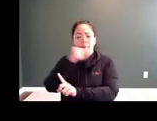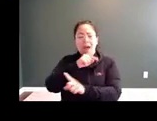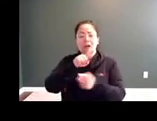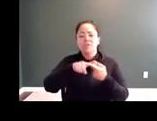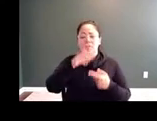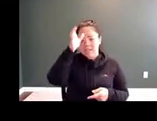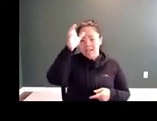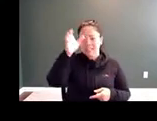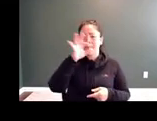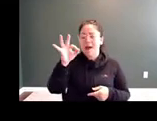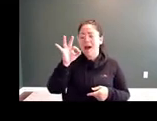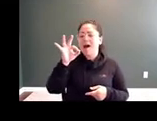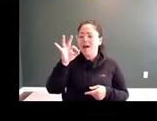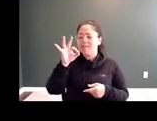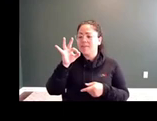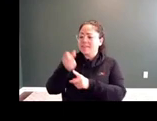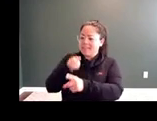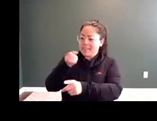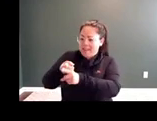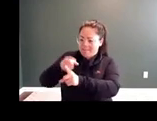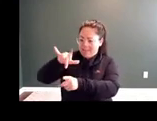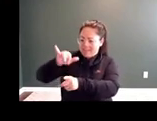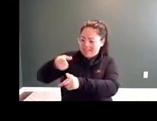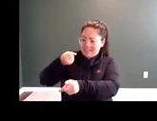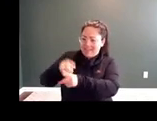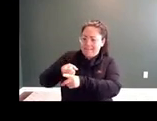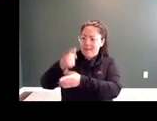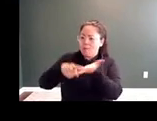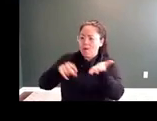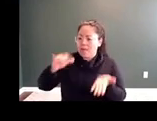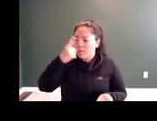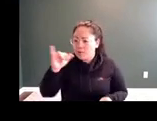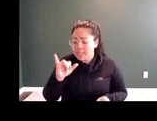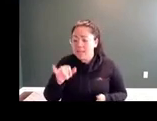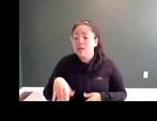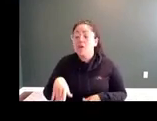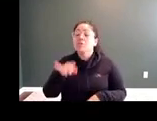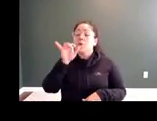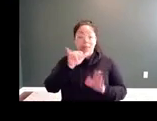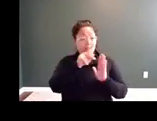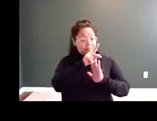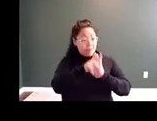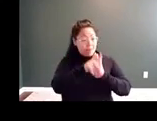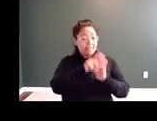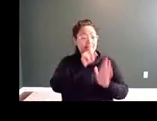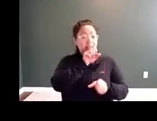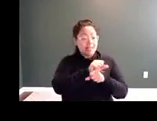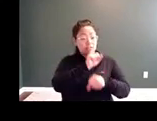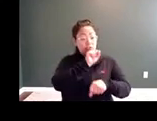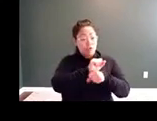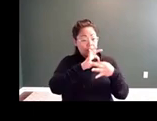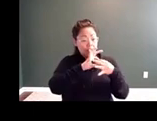And so we think about this rule, this policy, okay? Is it job related, and is it consistent with business necessity?